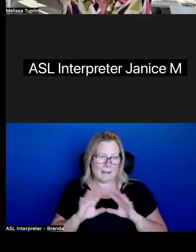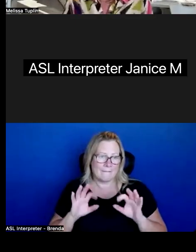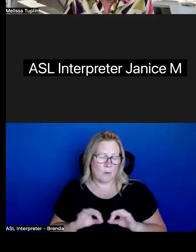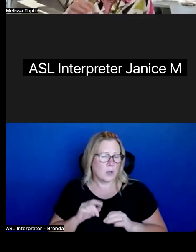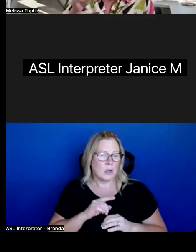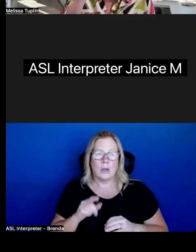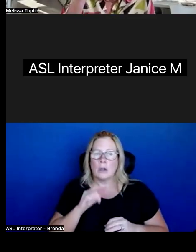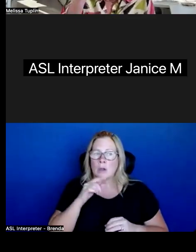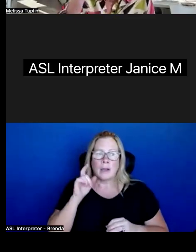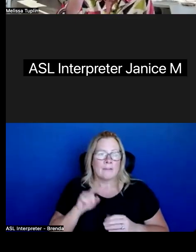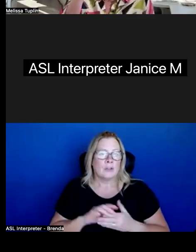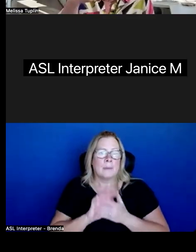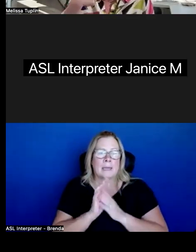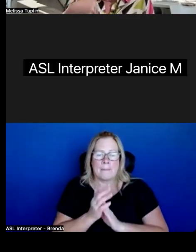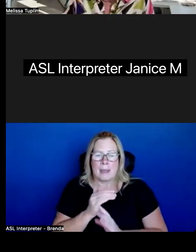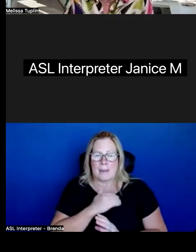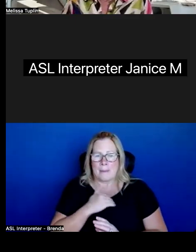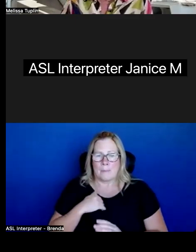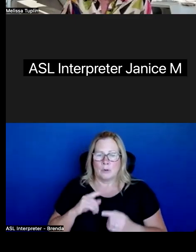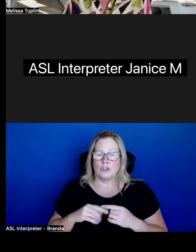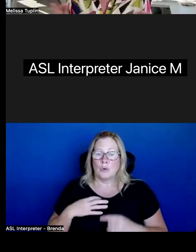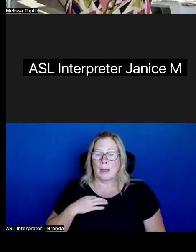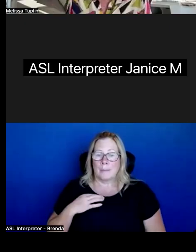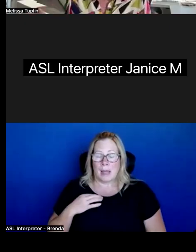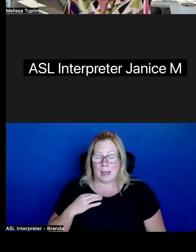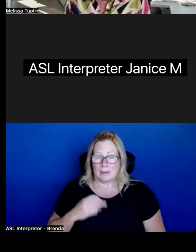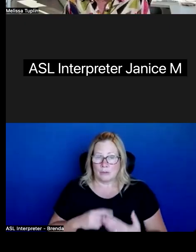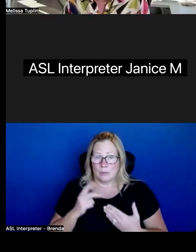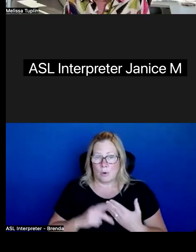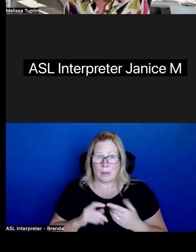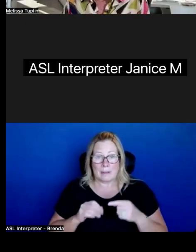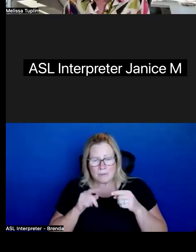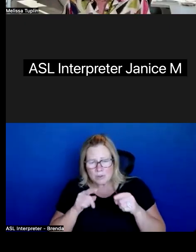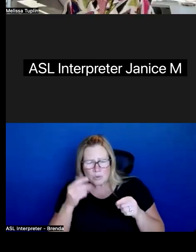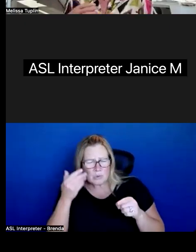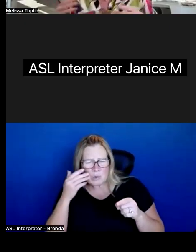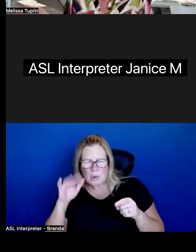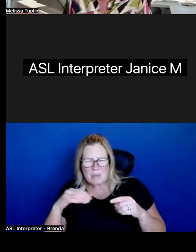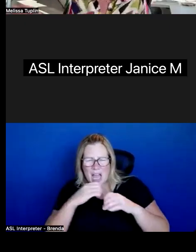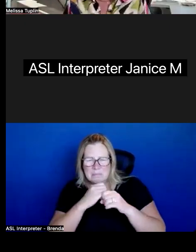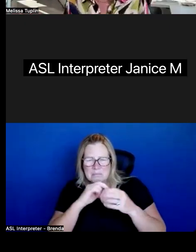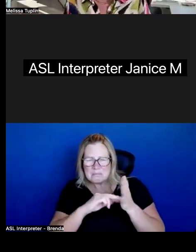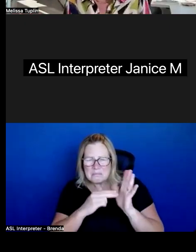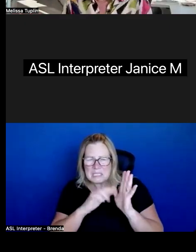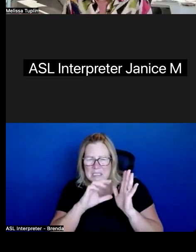CADAC member to apply to our programs. And if you don't know what CADAC is, don't worry about it,